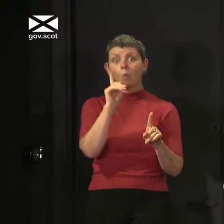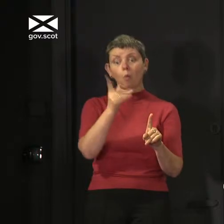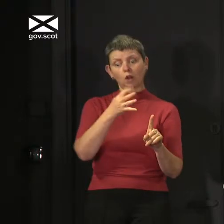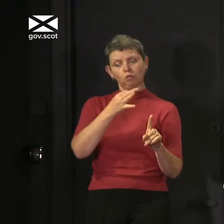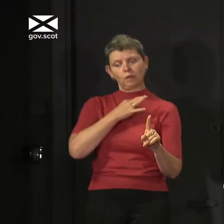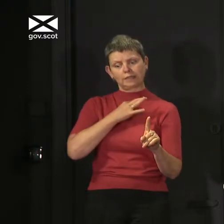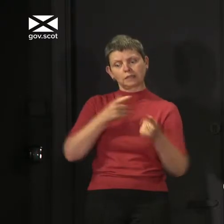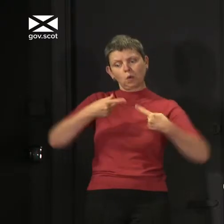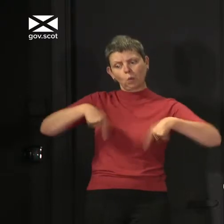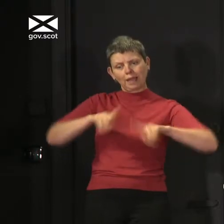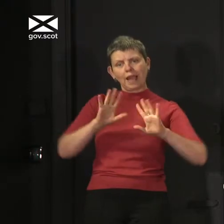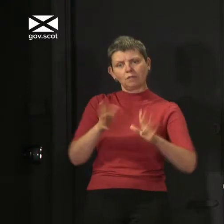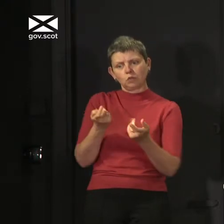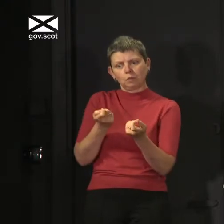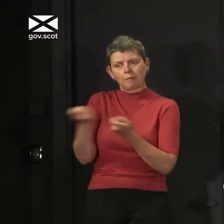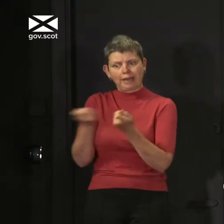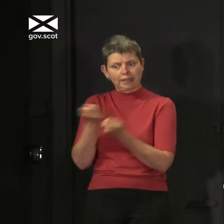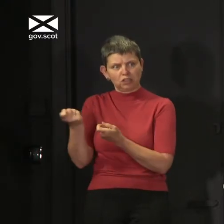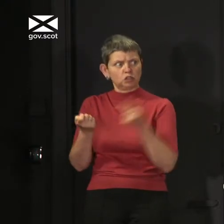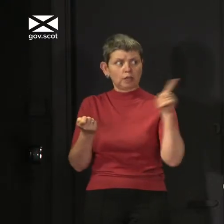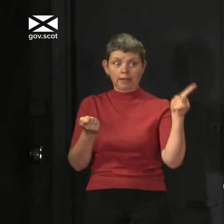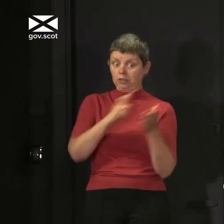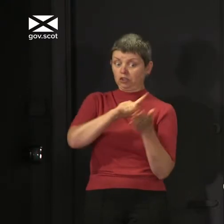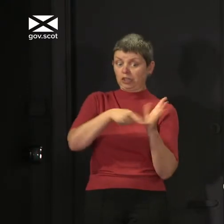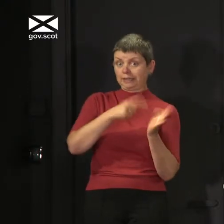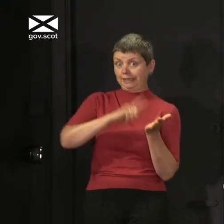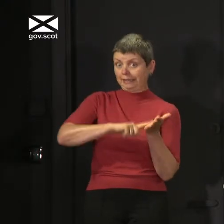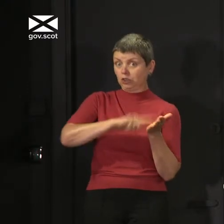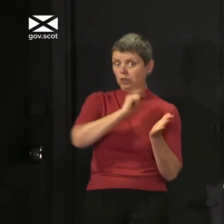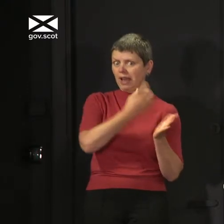that people like Jason Leitch will advise me that we have to be very careful in our